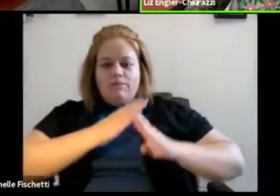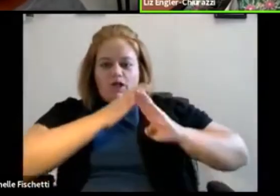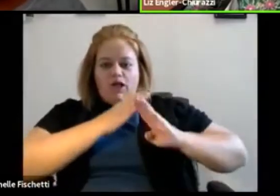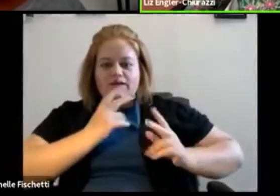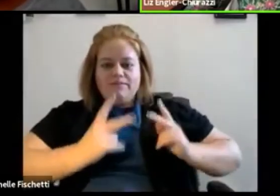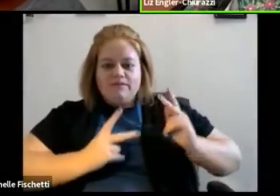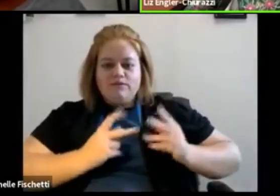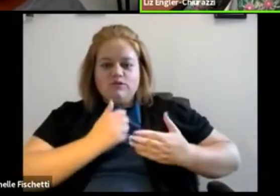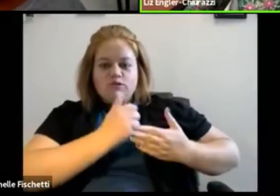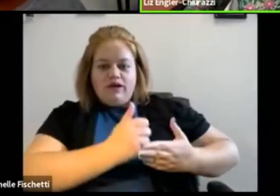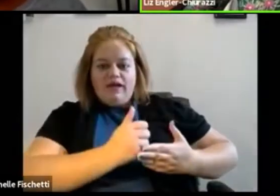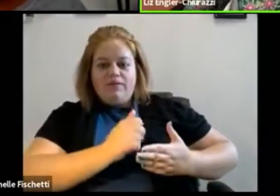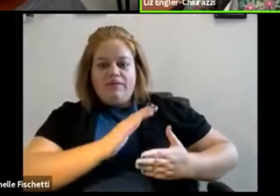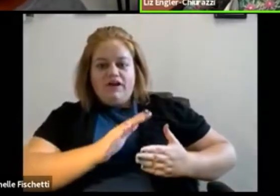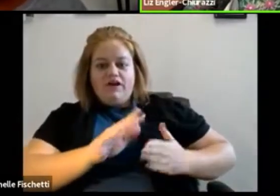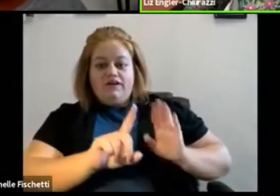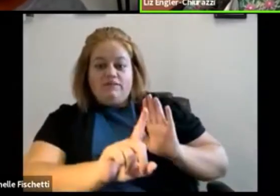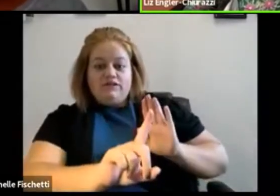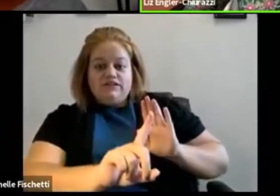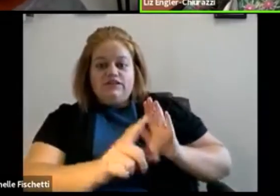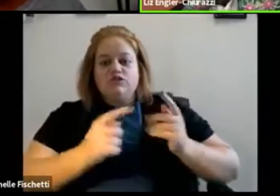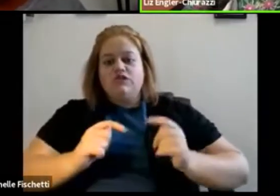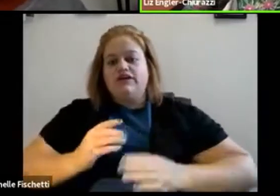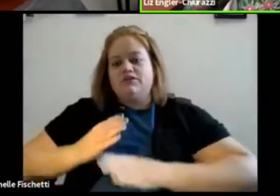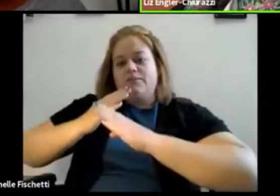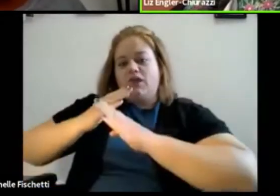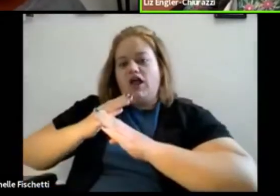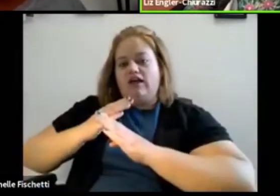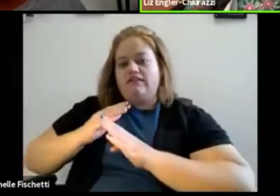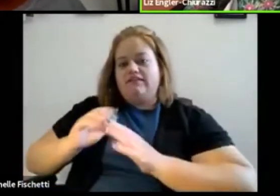are trying to stop the other jammer so that's generally how roller derby works